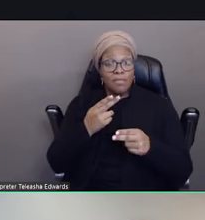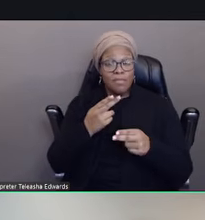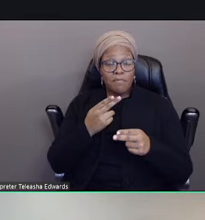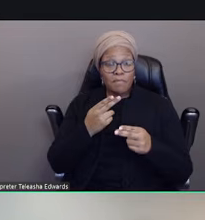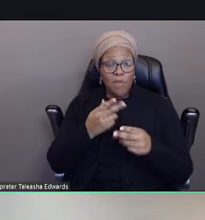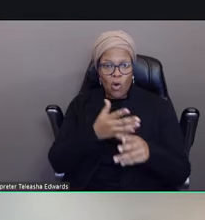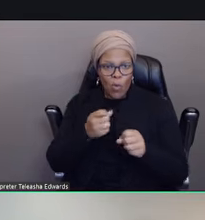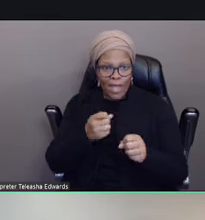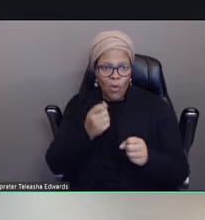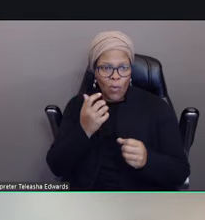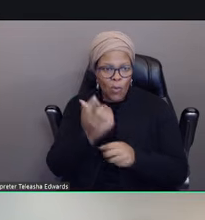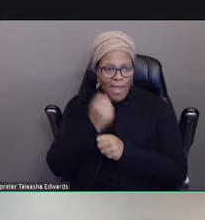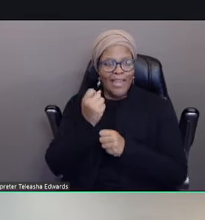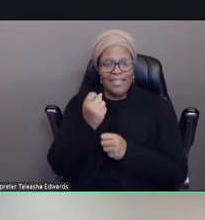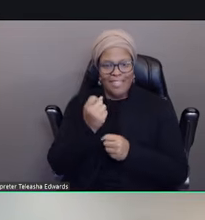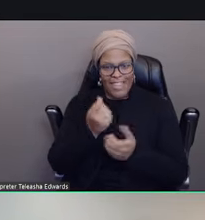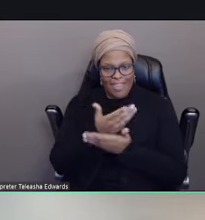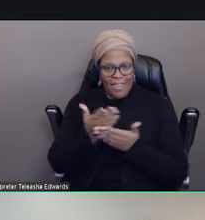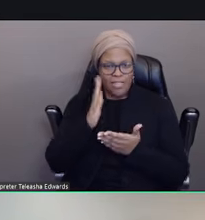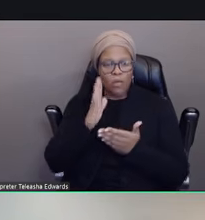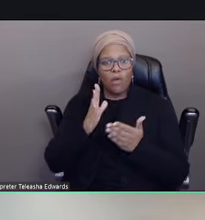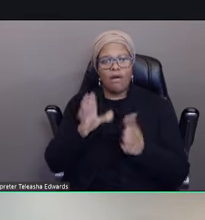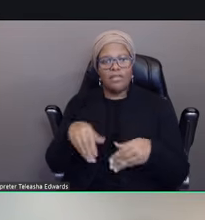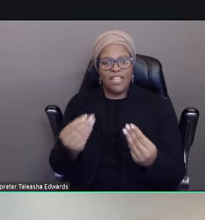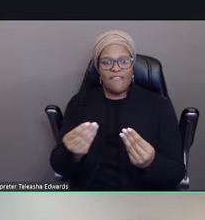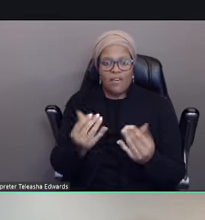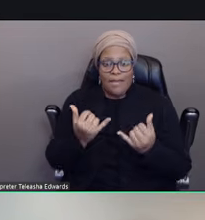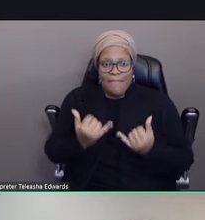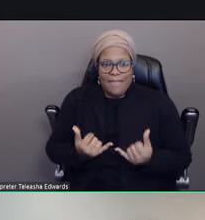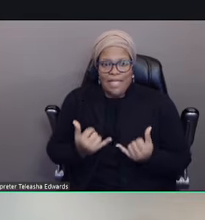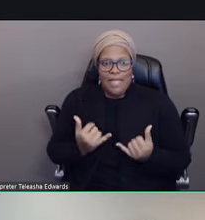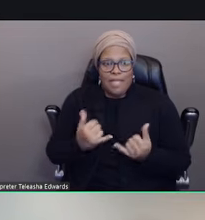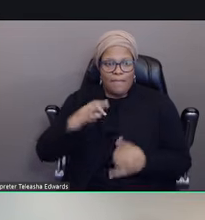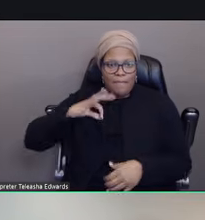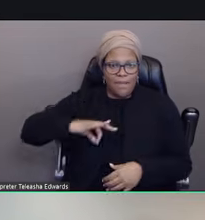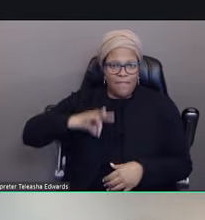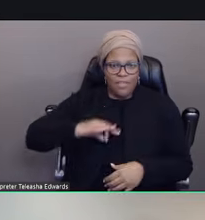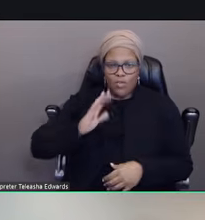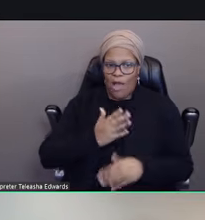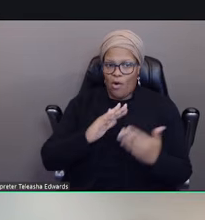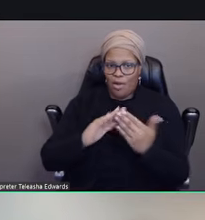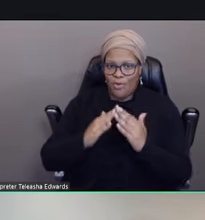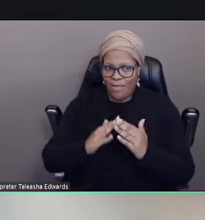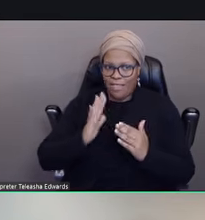to deliver immediate um visible benefits to our communities and our partners. This is especially